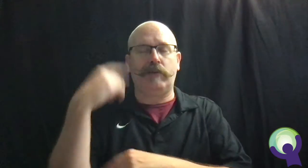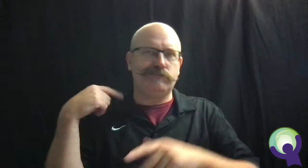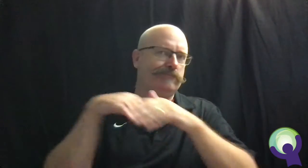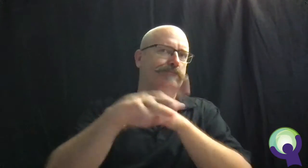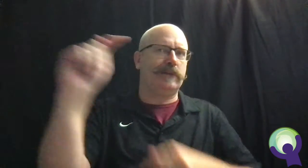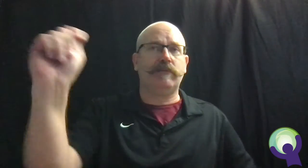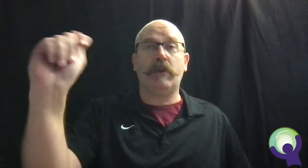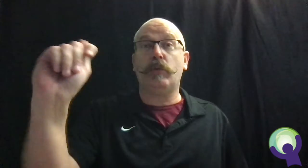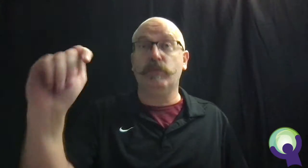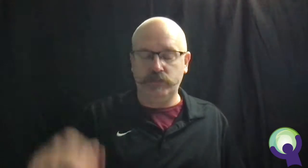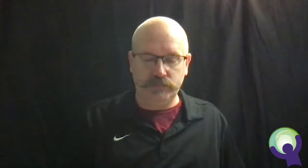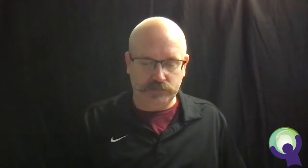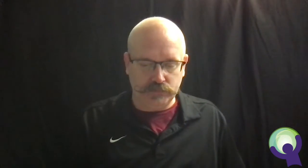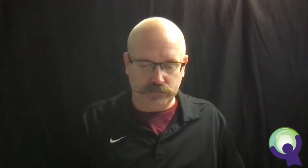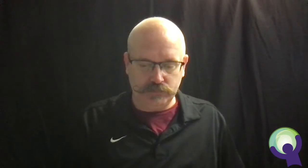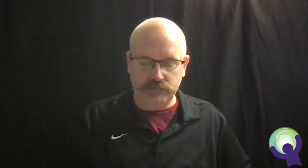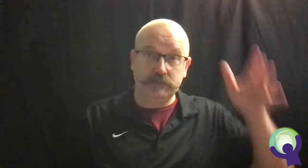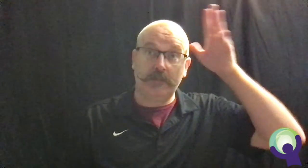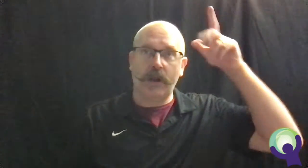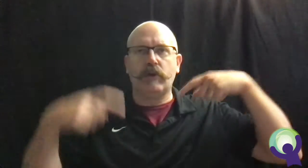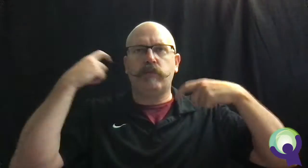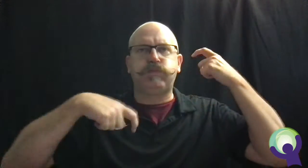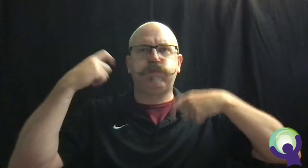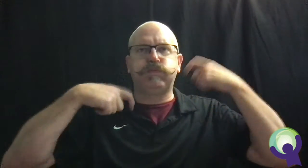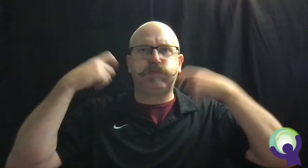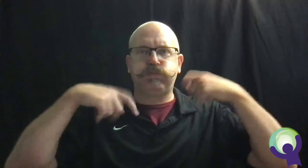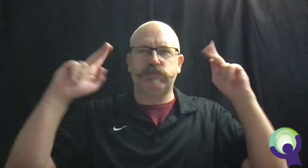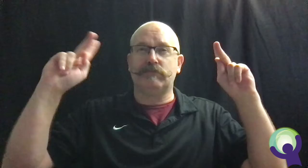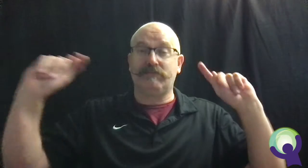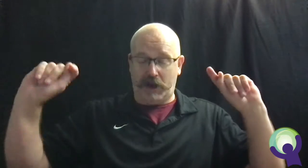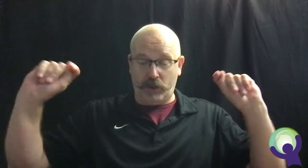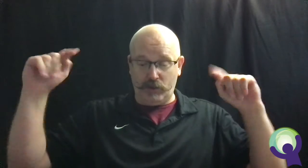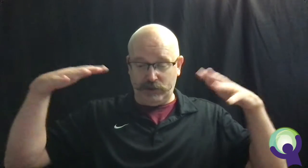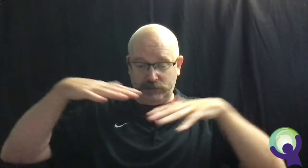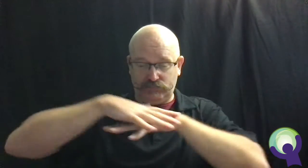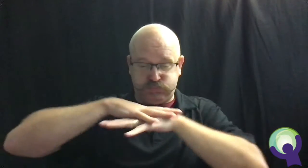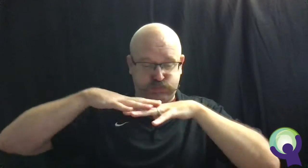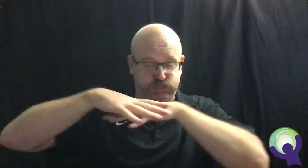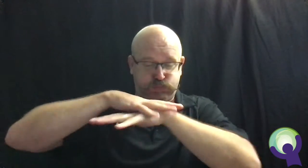In the mornings Dad and I wash up in one of the bathrooms, and he shaves.